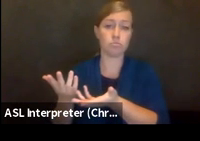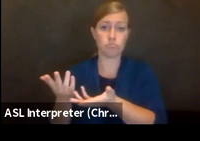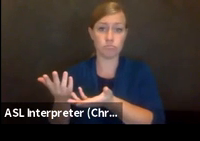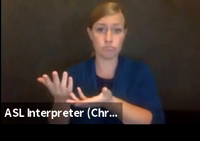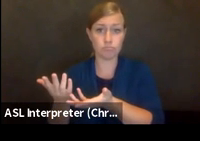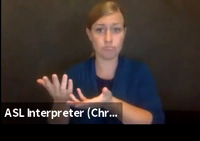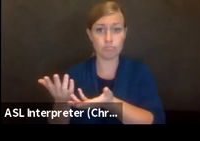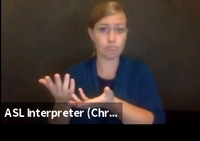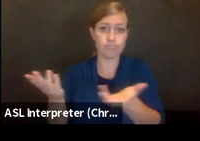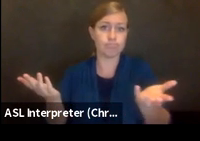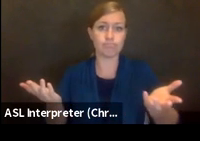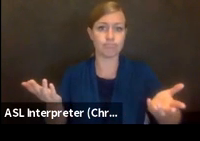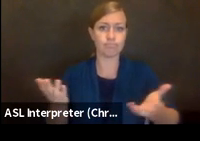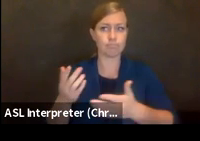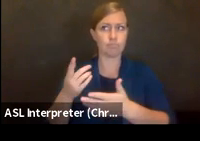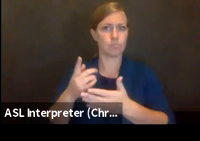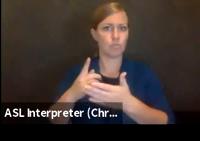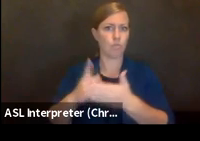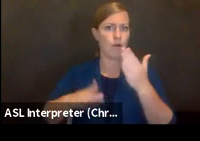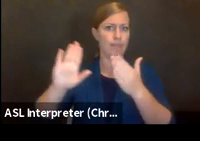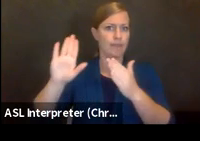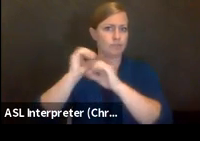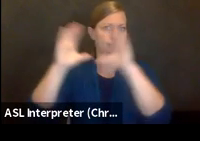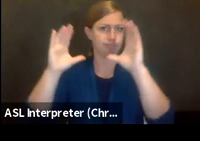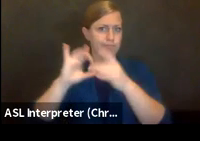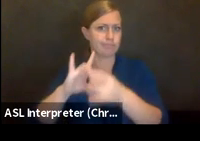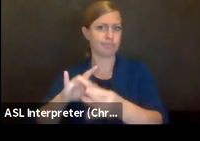ESD 189 - Amy Colburn: You know, just what is, what do they want to happen with access codes, just so that